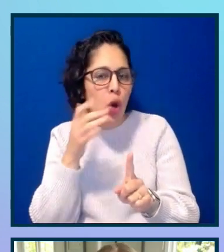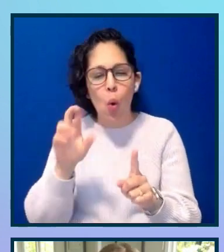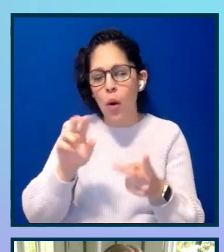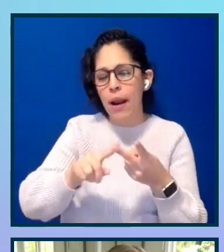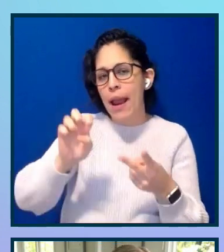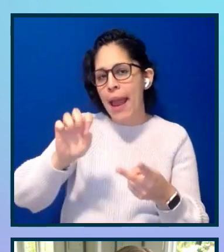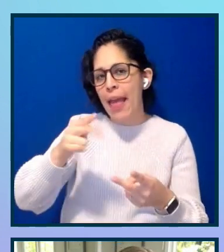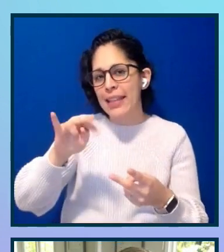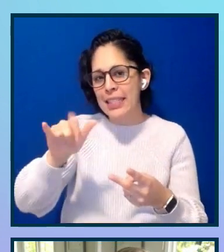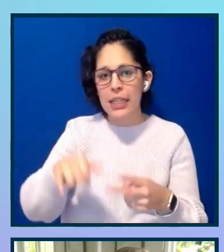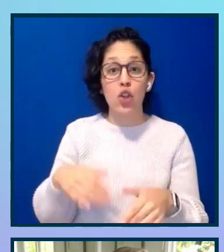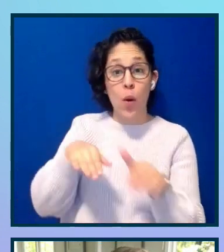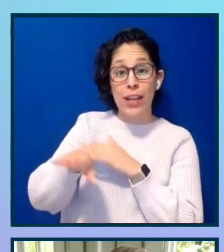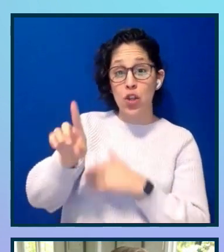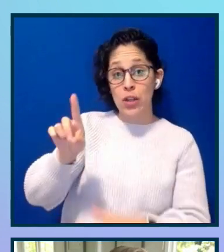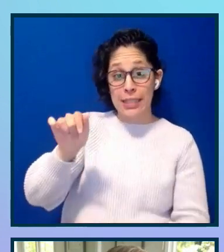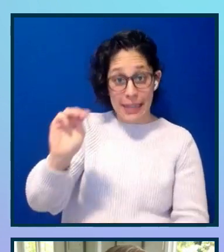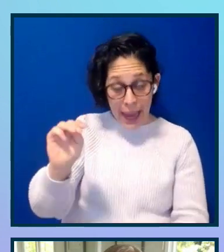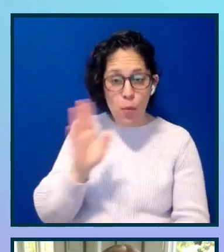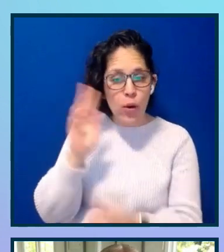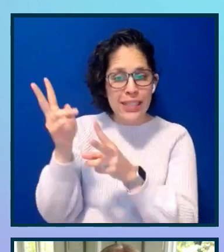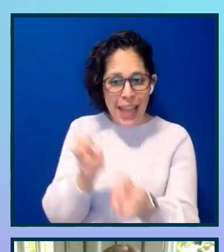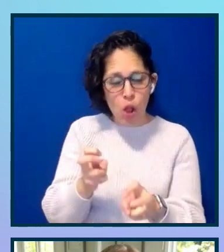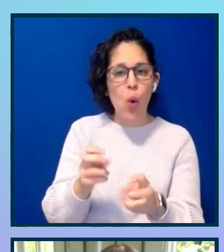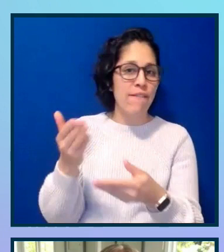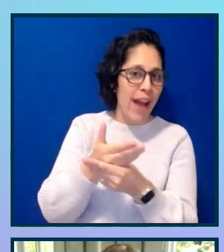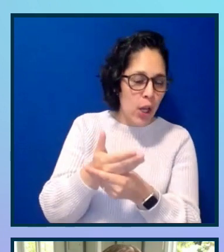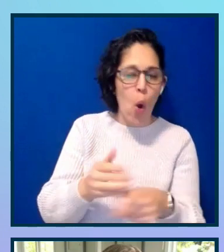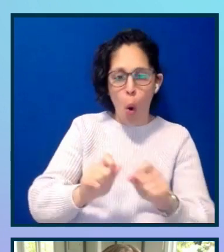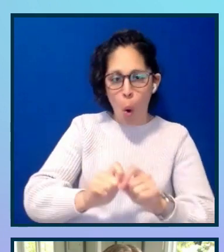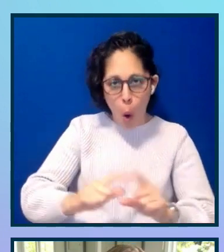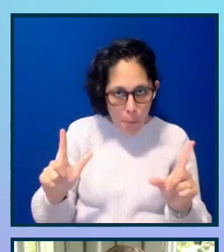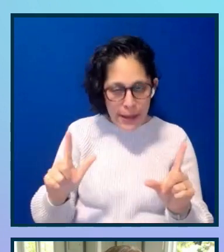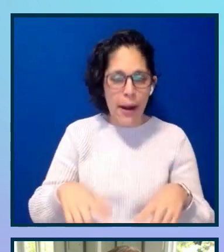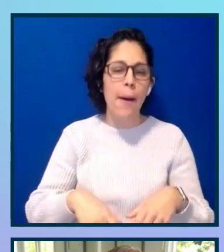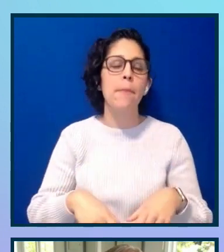you're going to download a file, you're going to open that up. You're gonna maybe,